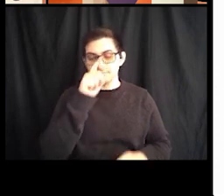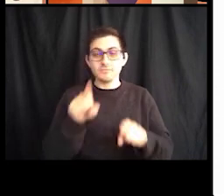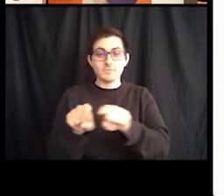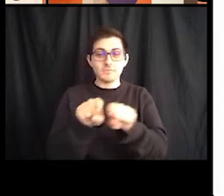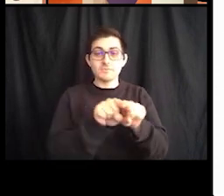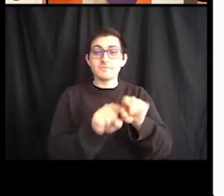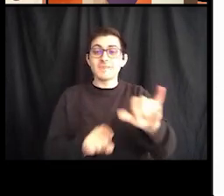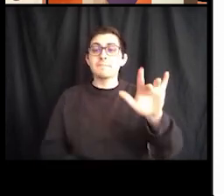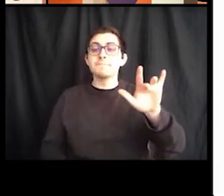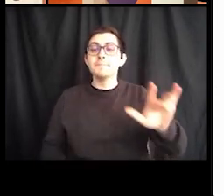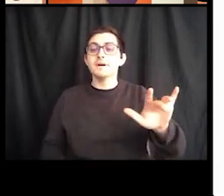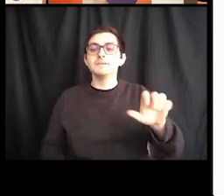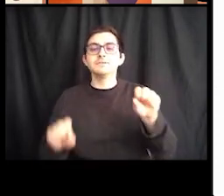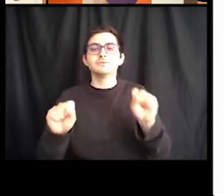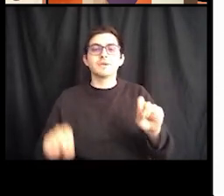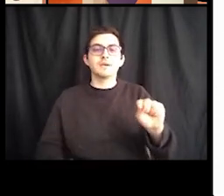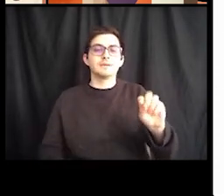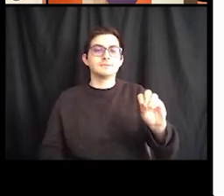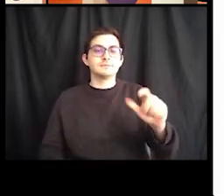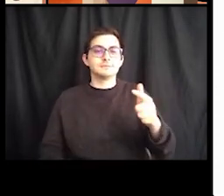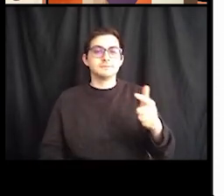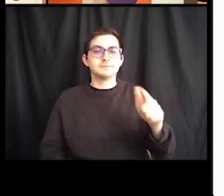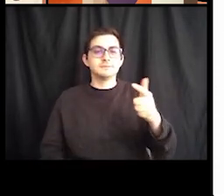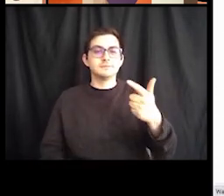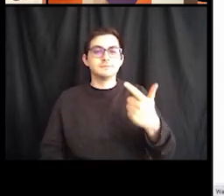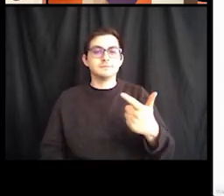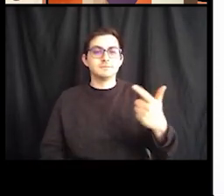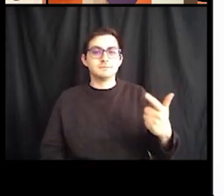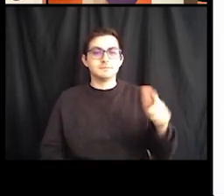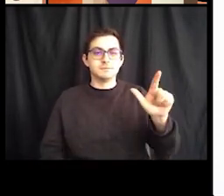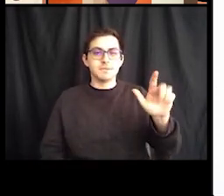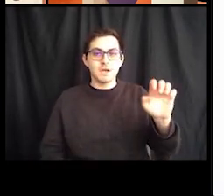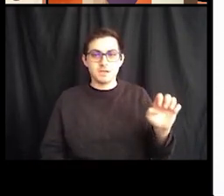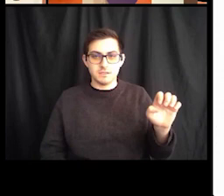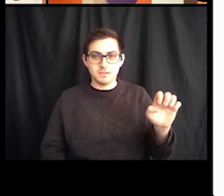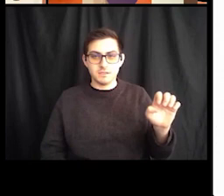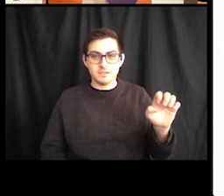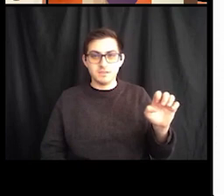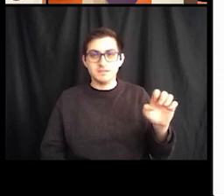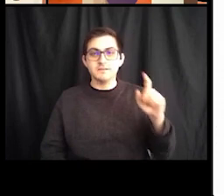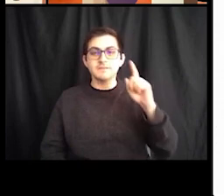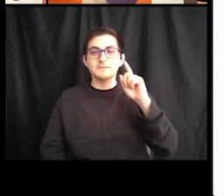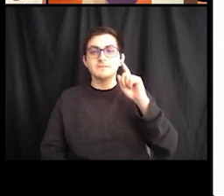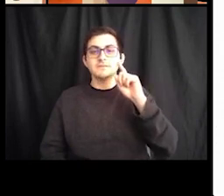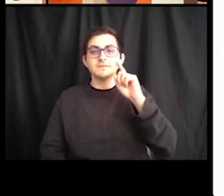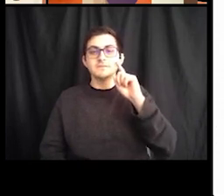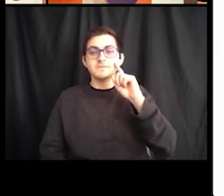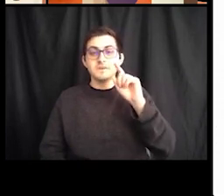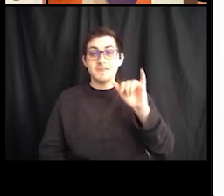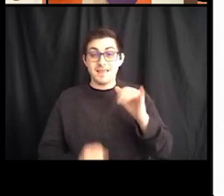to change it into a straight line. Or you can press L or use the line menu